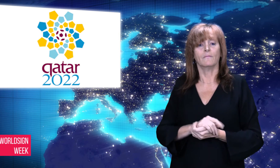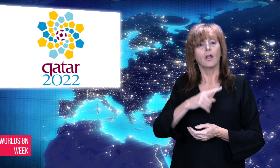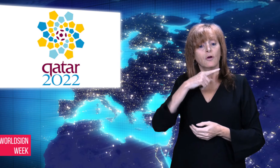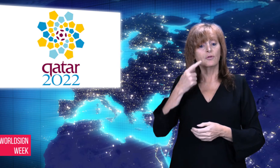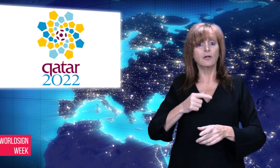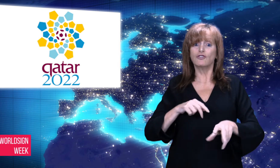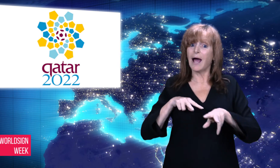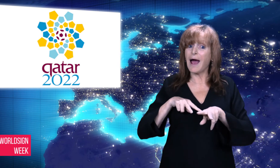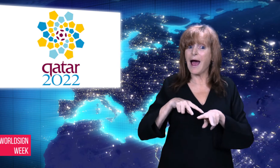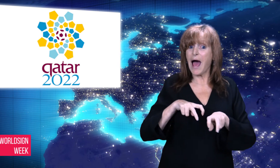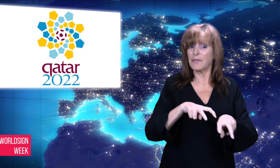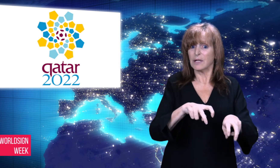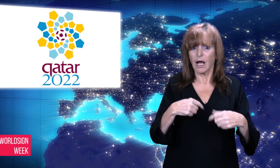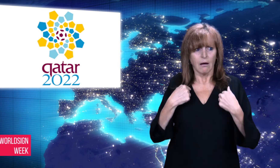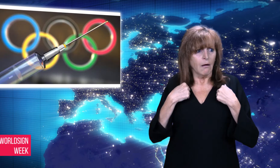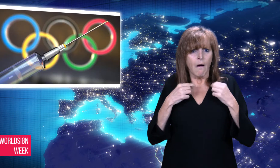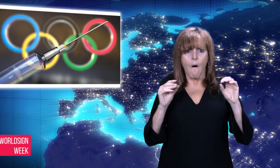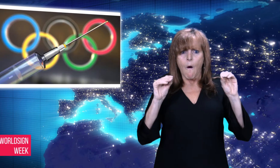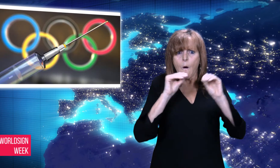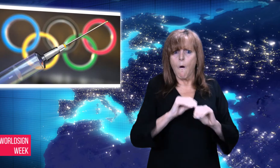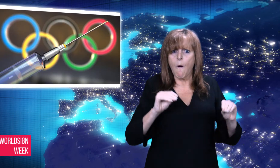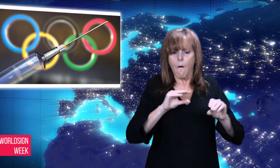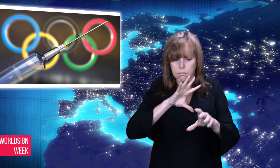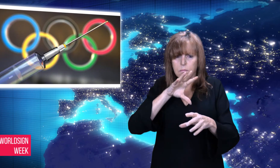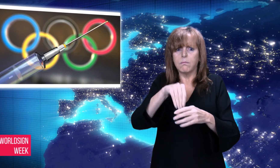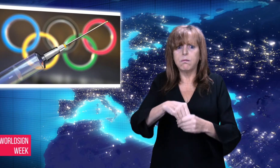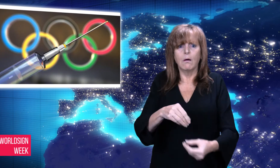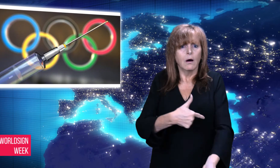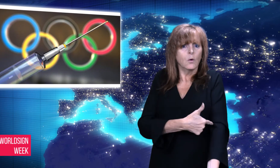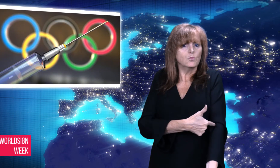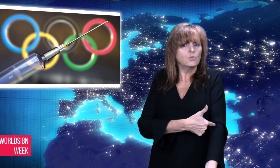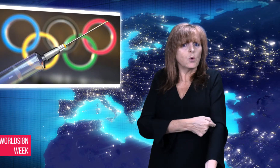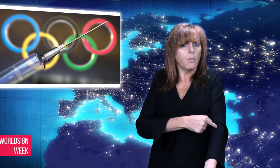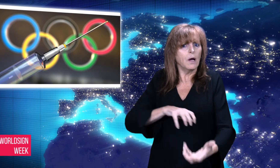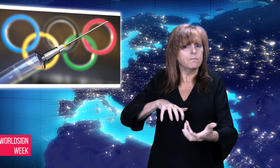investigation. Russian athletes who prove they